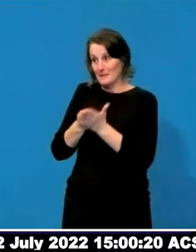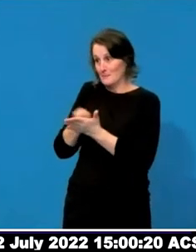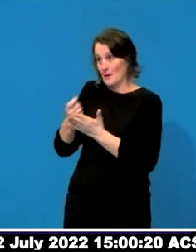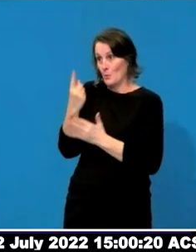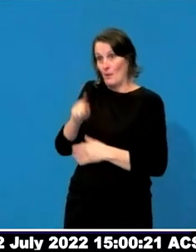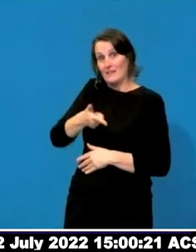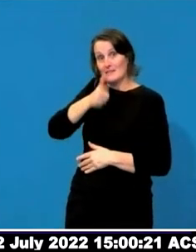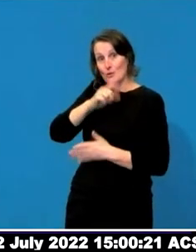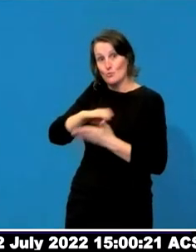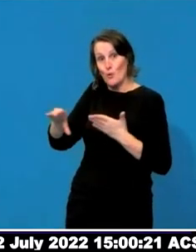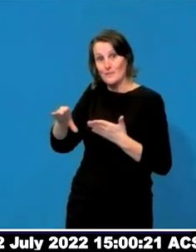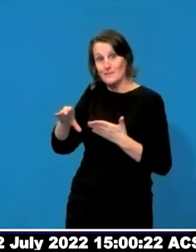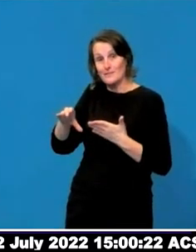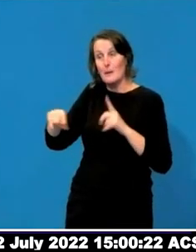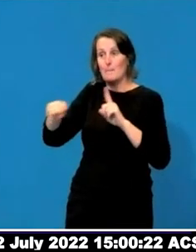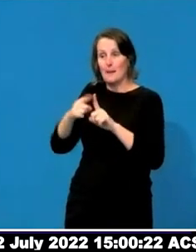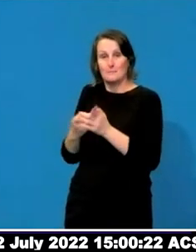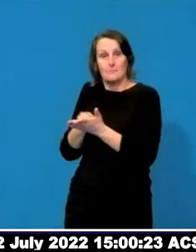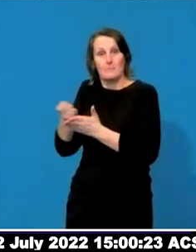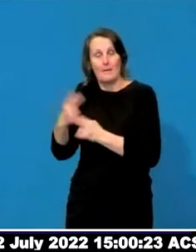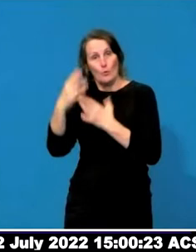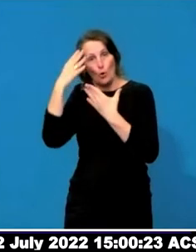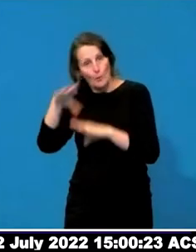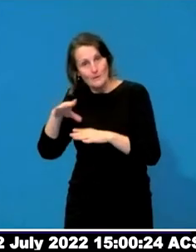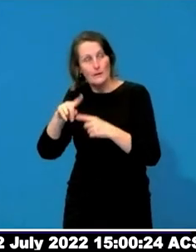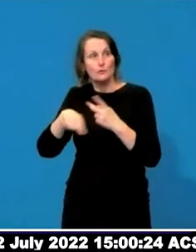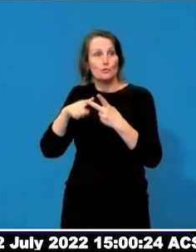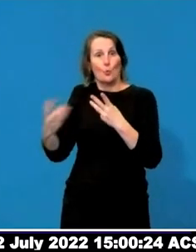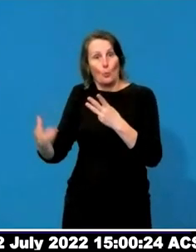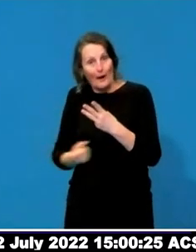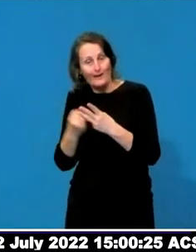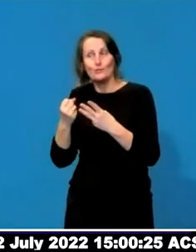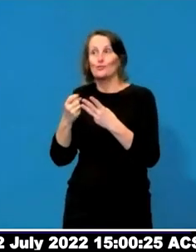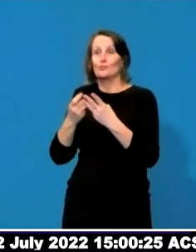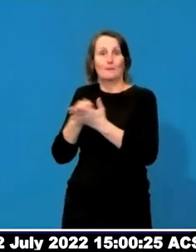Not including accommodation, wages, overheads, all of that.